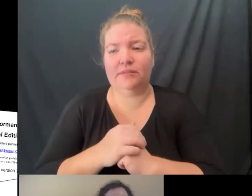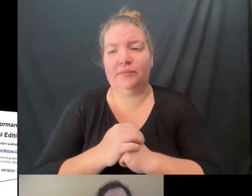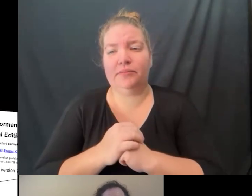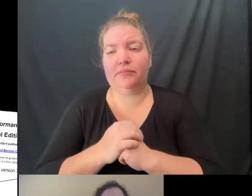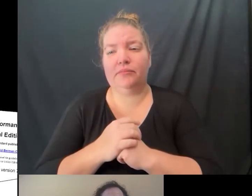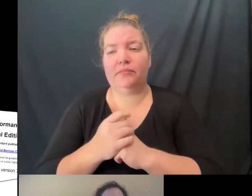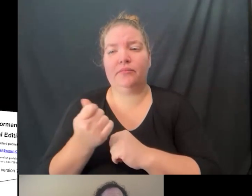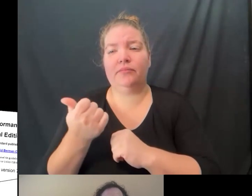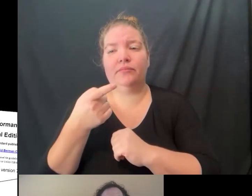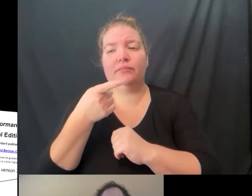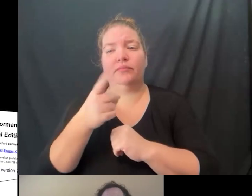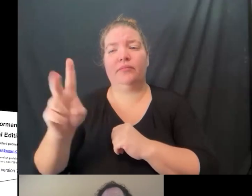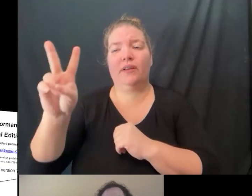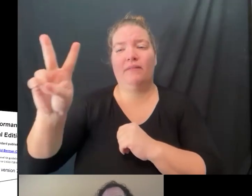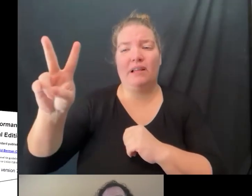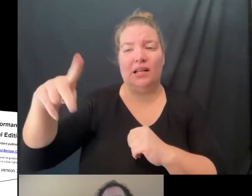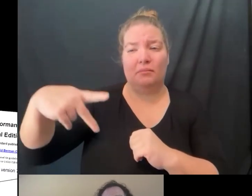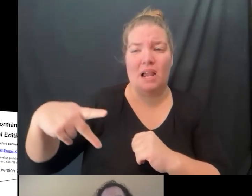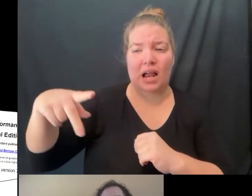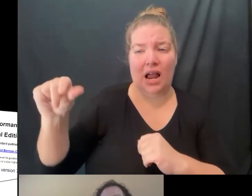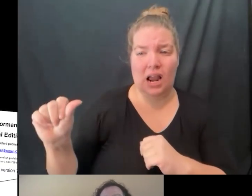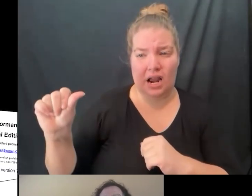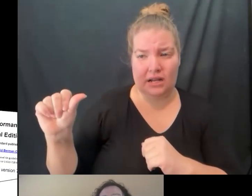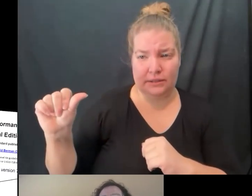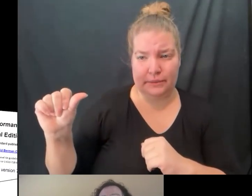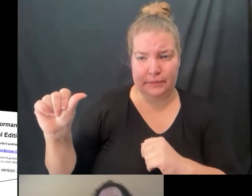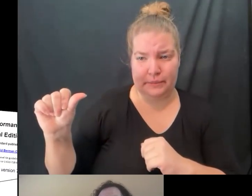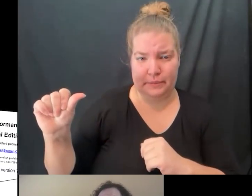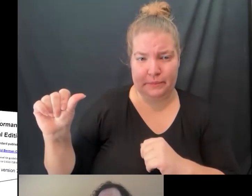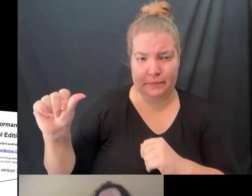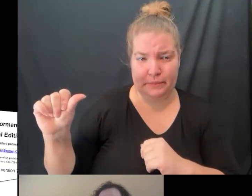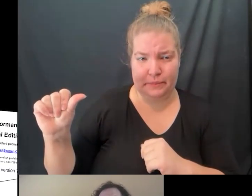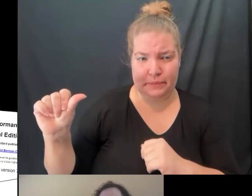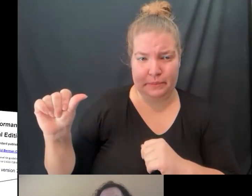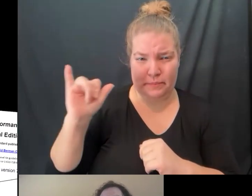mentioned in the regulations-- there's something called a VPAT.